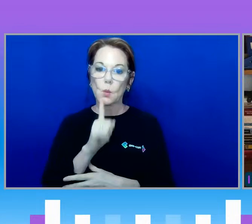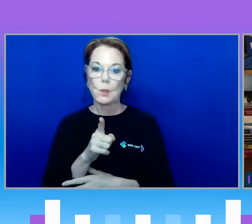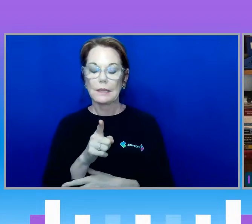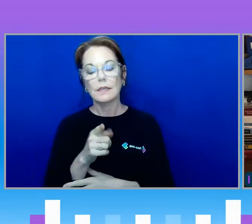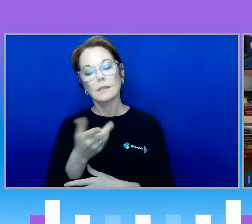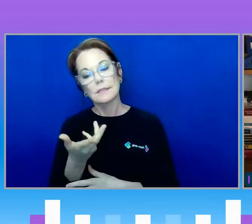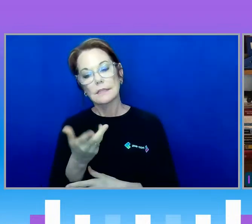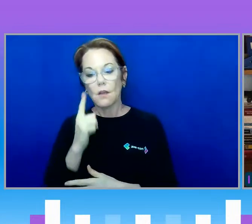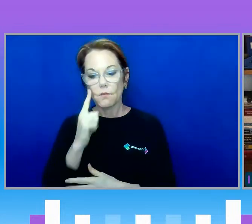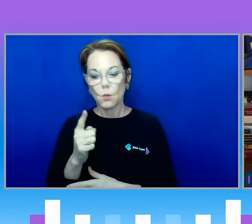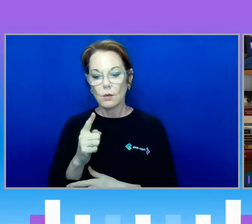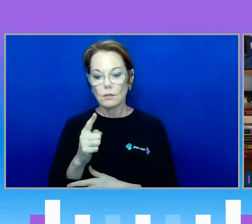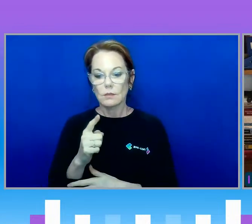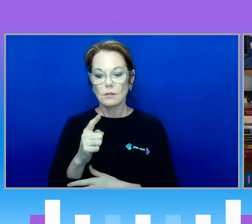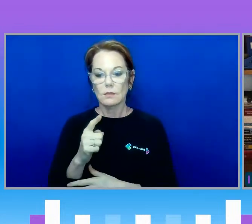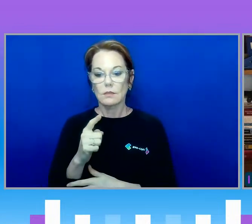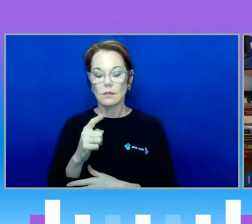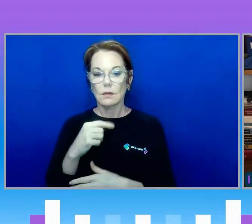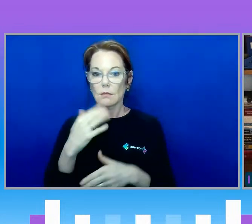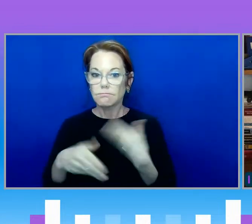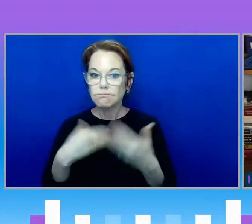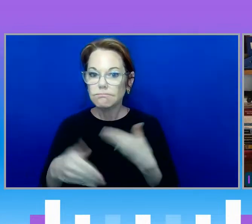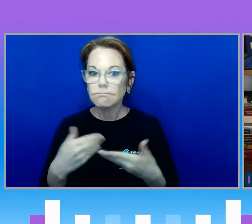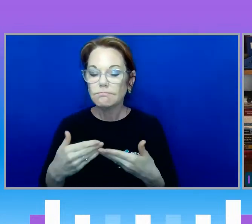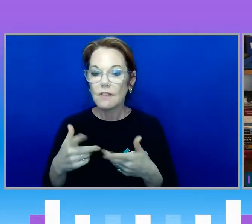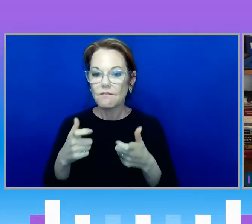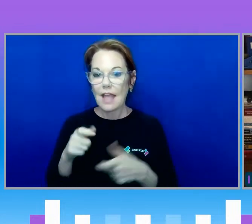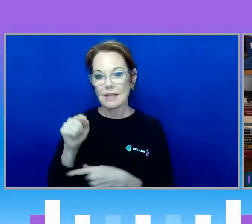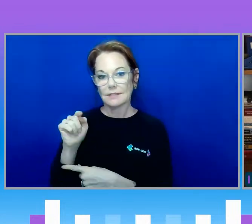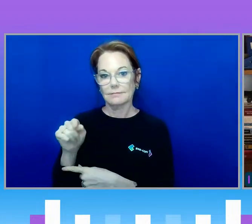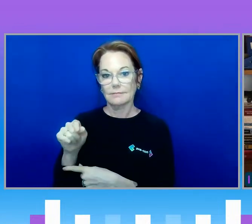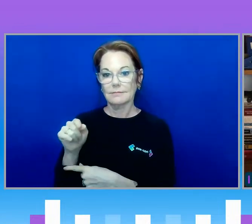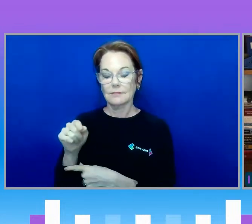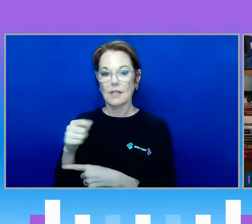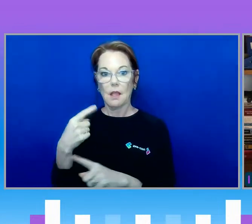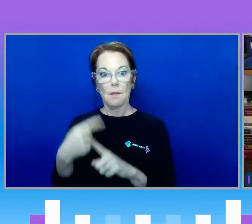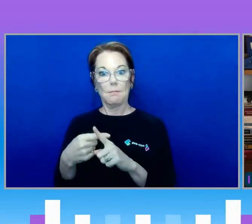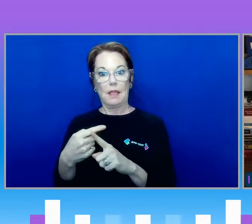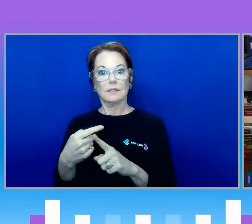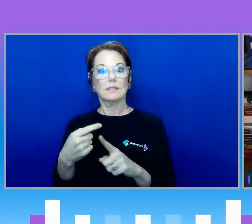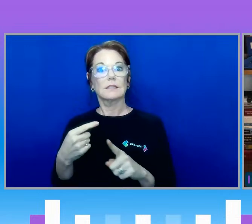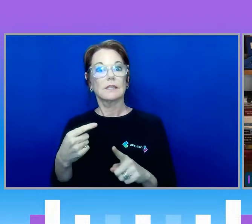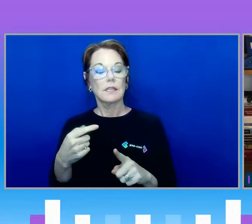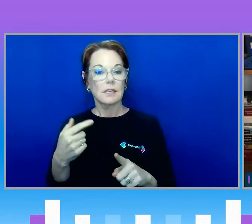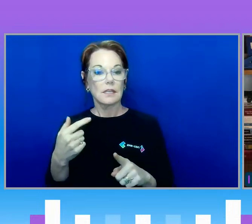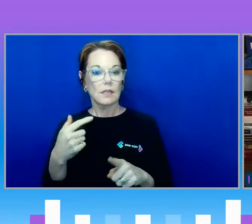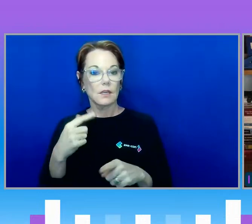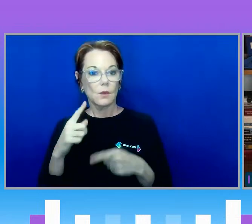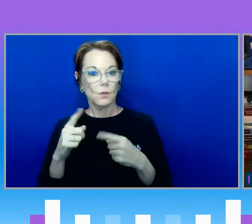kind of a game changer in terms of getting up and running and also just coverage. Right.